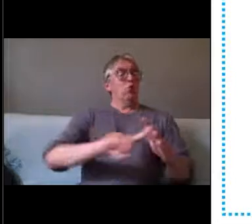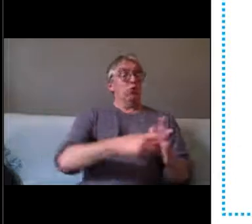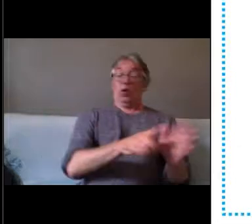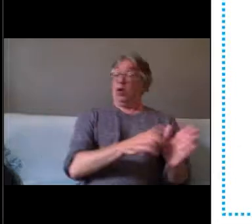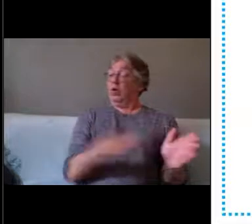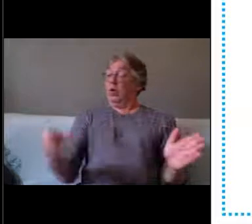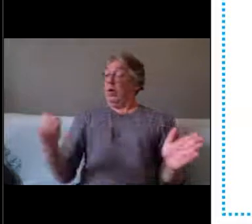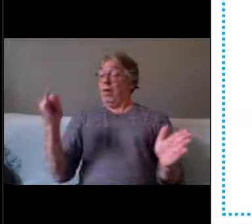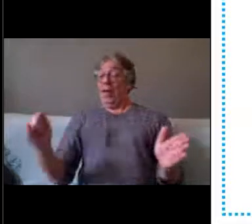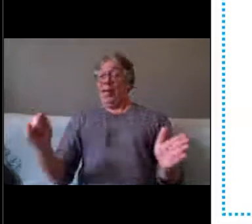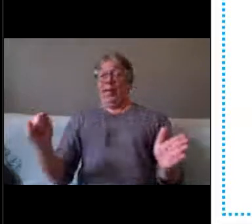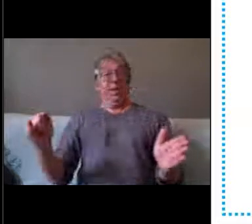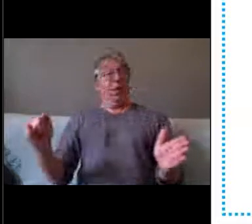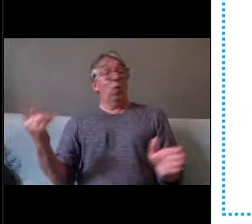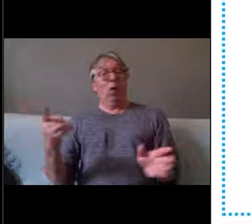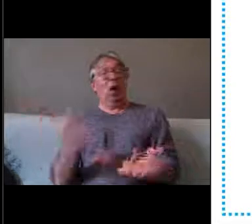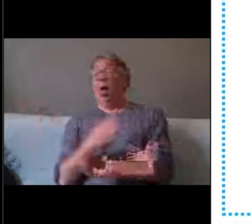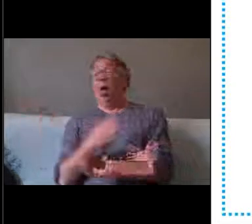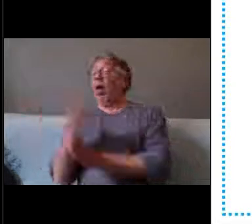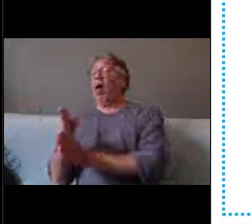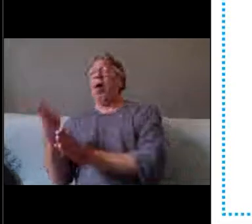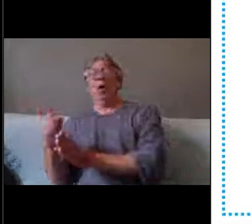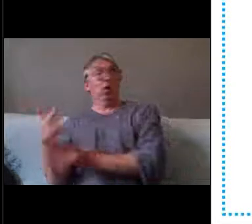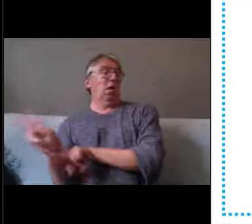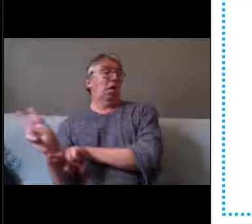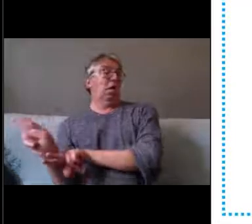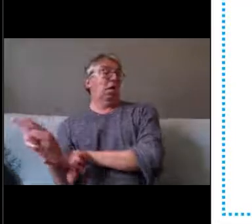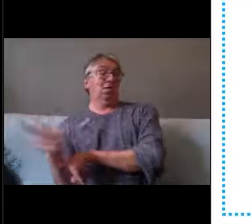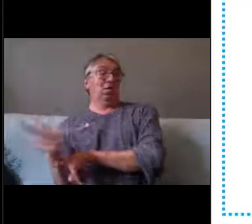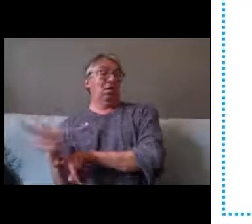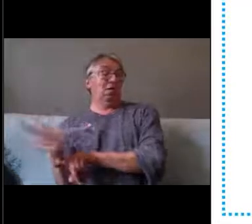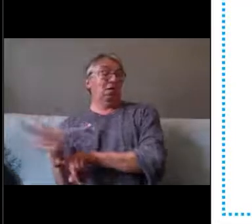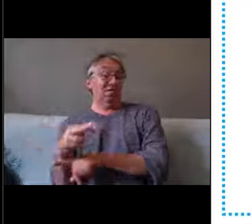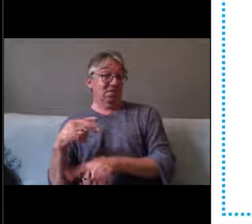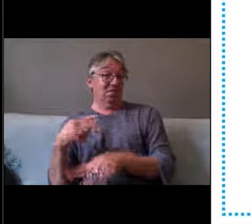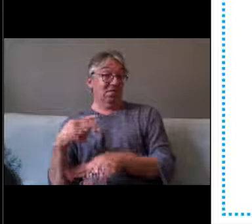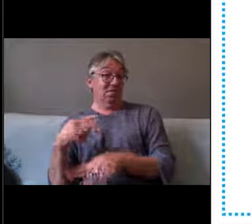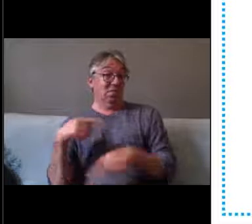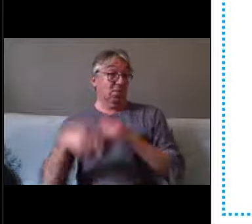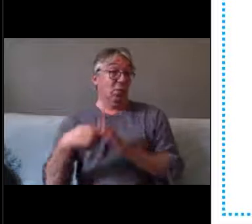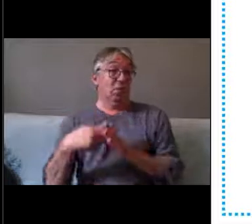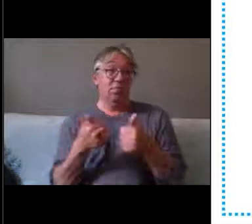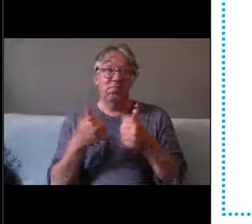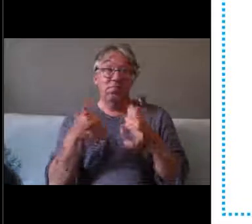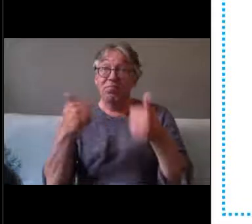We conduct baseline surveys at the design stage but also at the end of the project lifecycle.